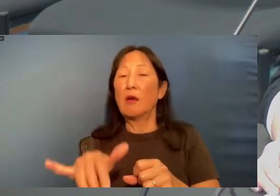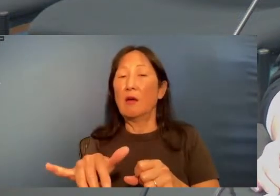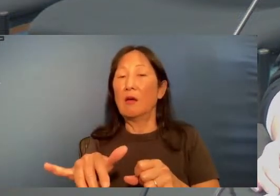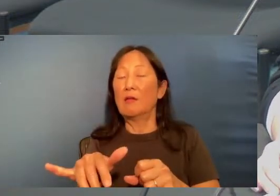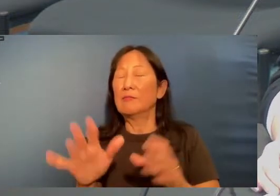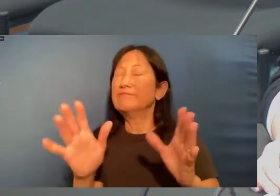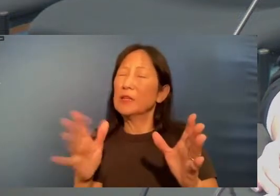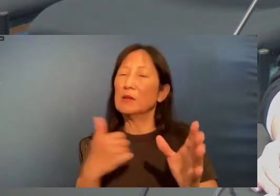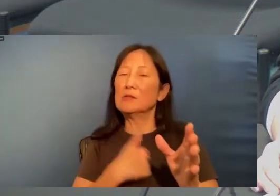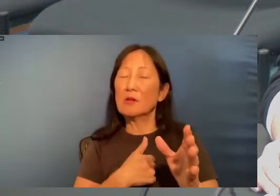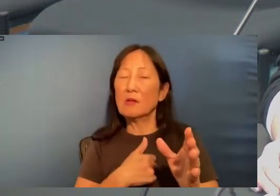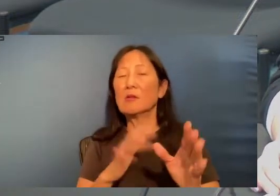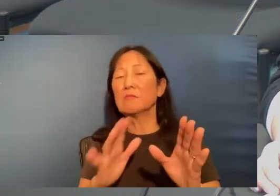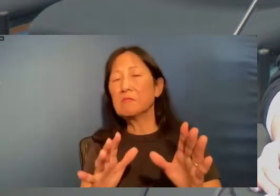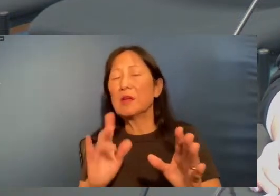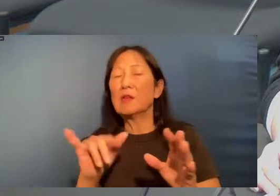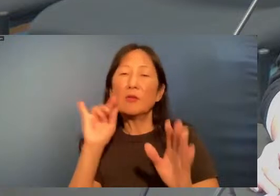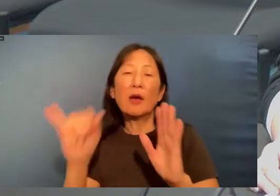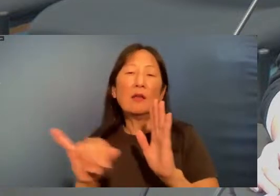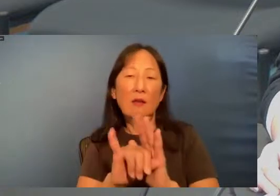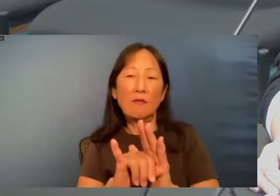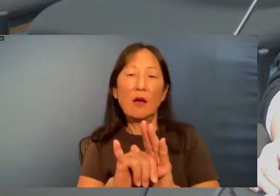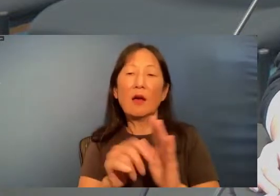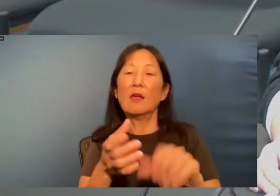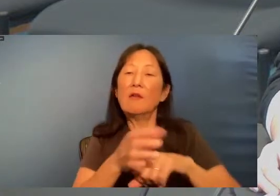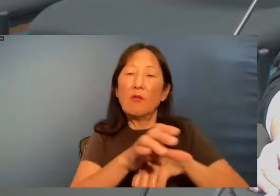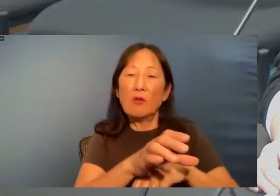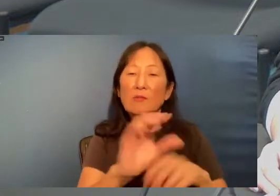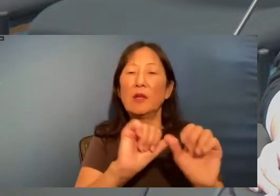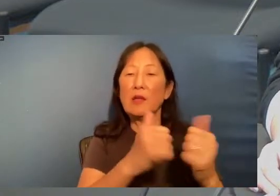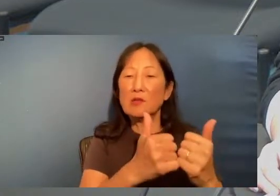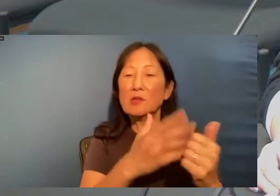to identify an enforcement agency to require professionals